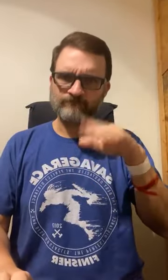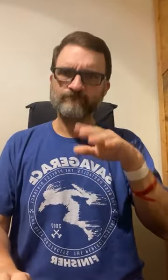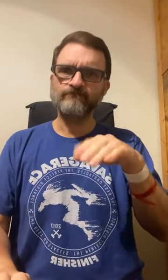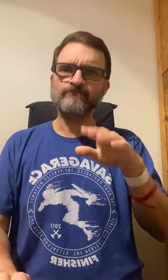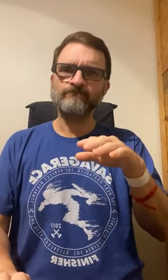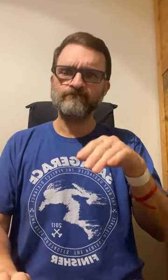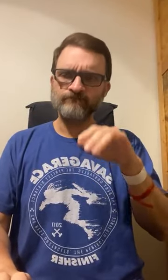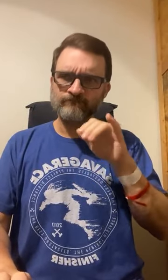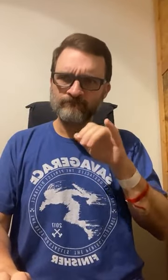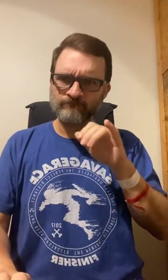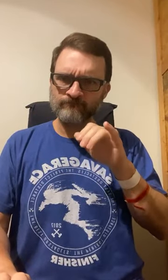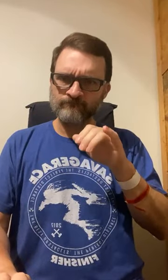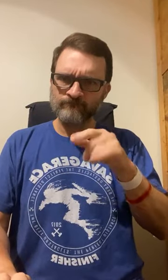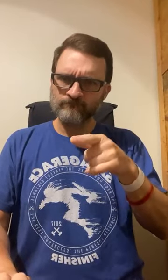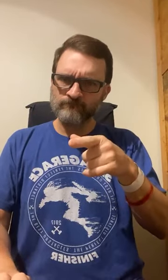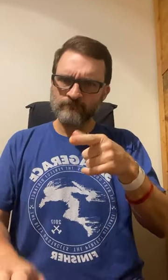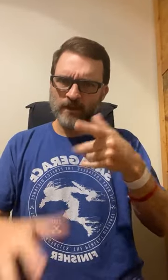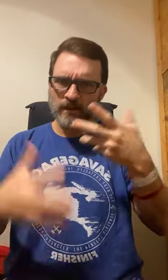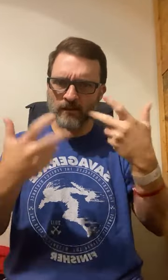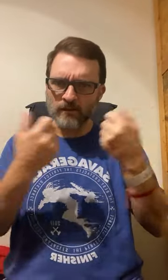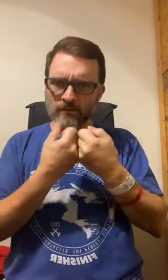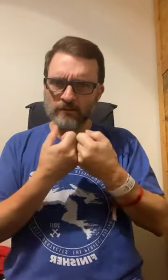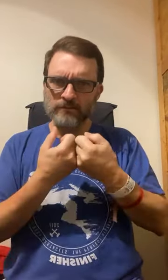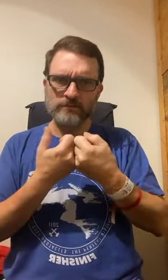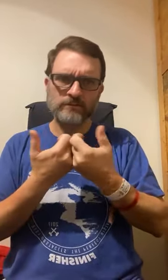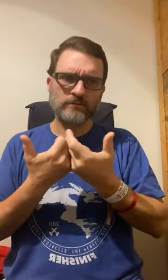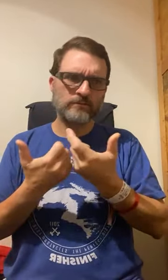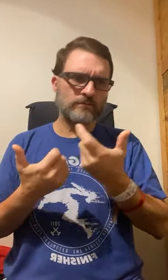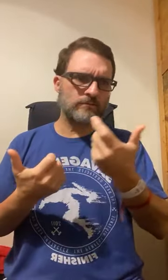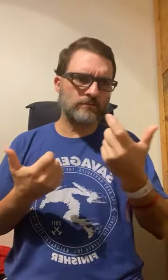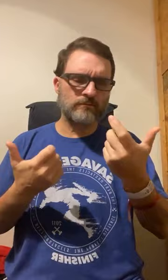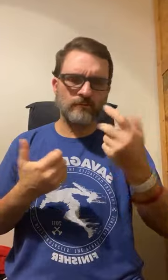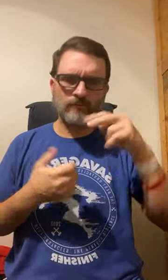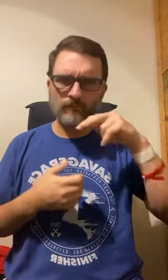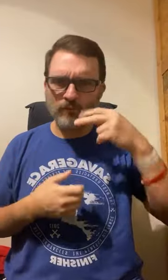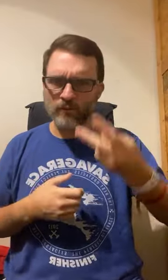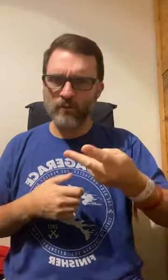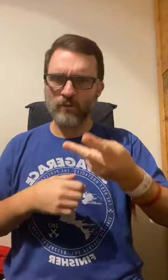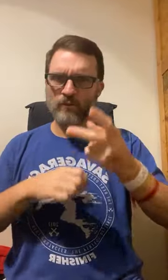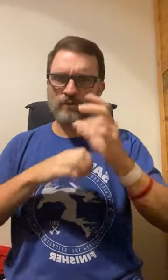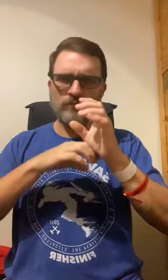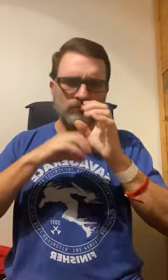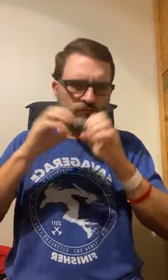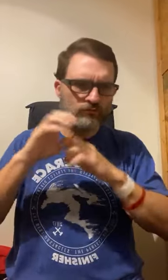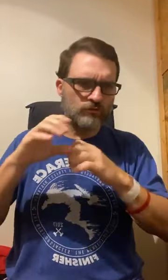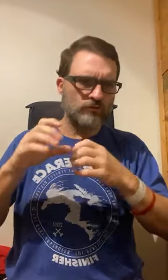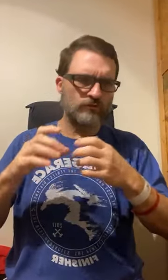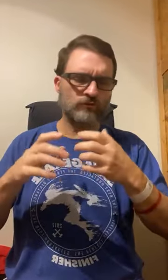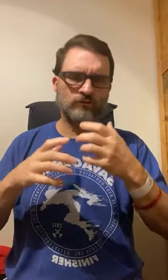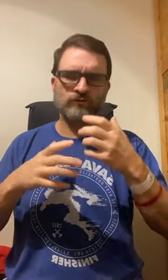He saw something and asked if I was in any previous accident? Did I fall? Get into a construction accident?